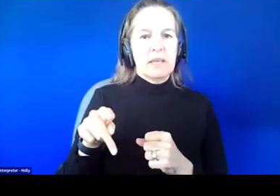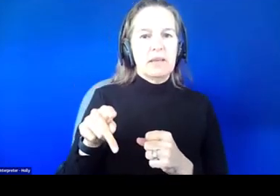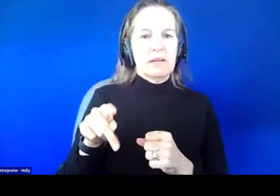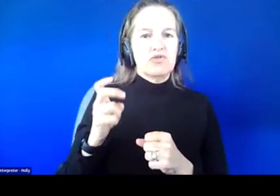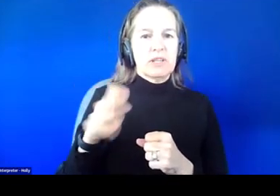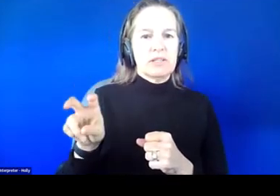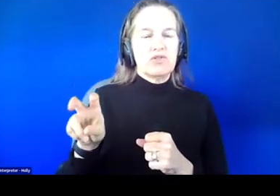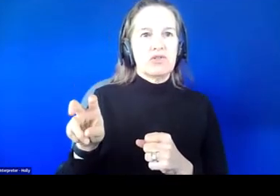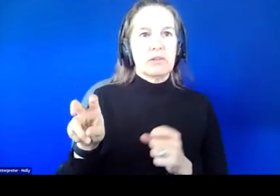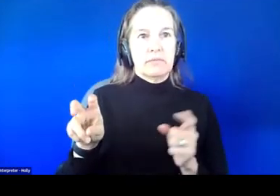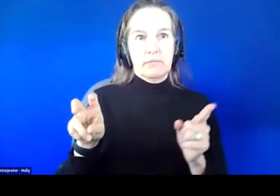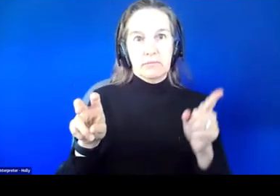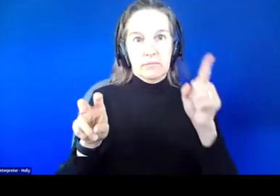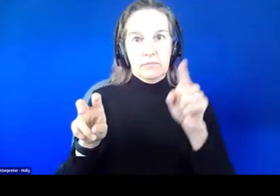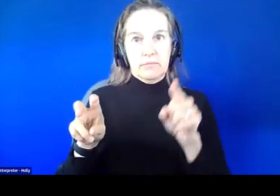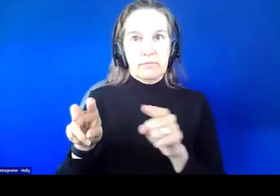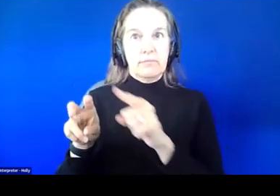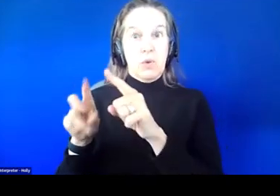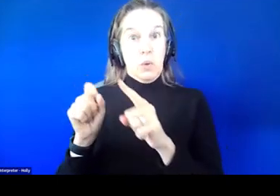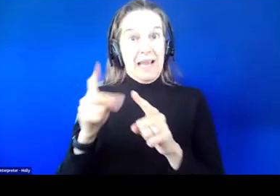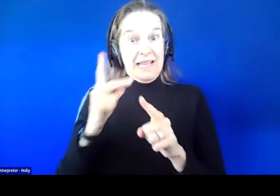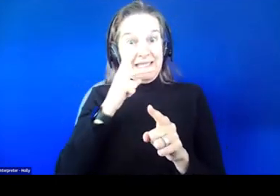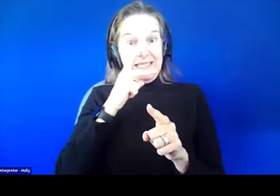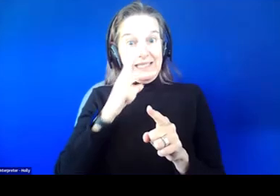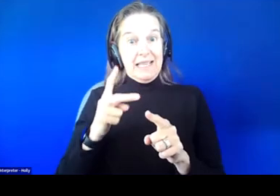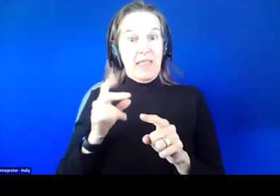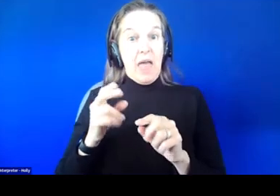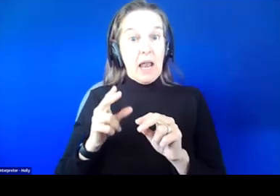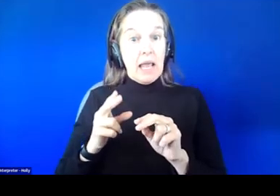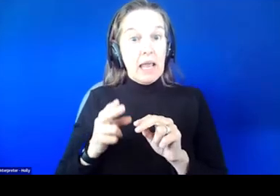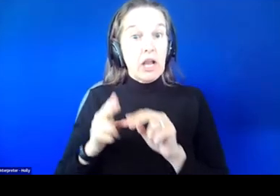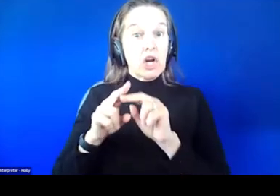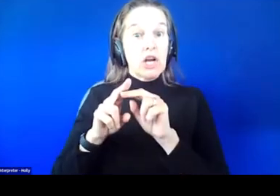overall increase in MFP transitions happened year over